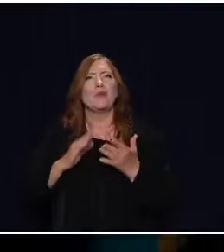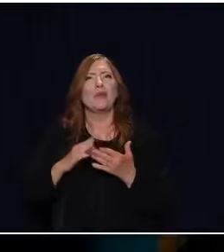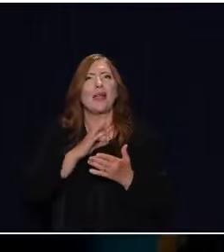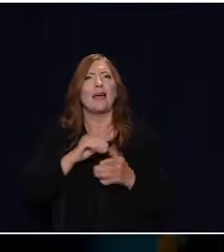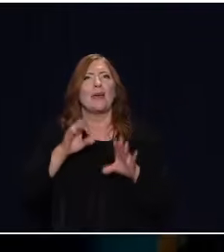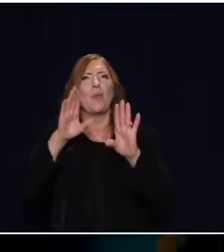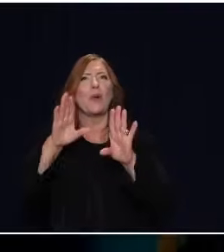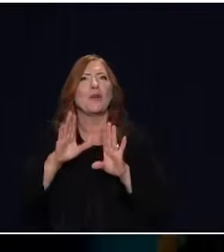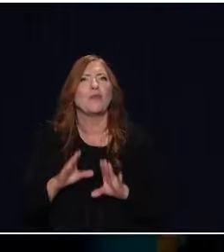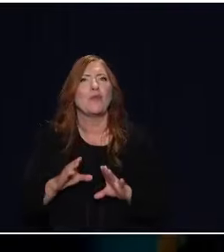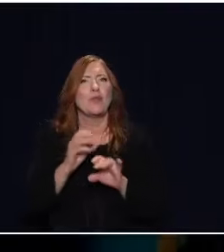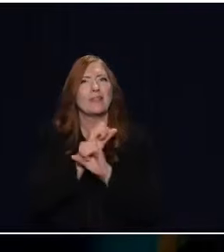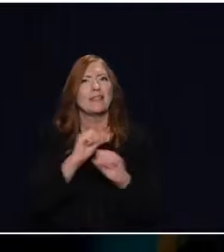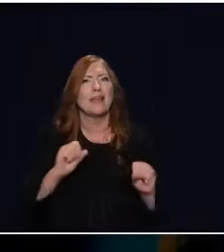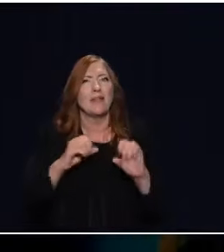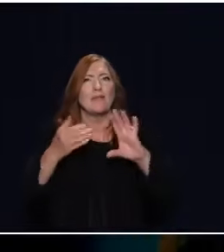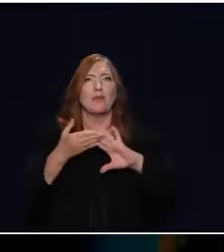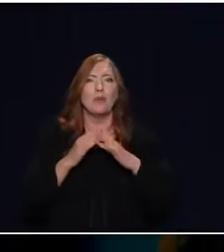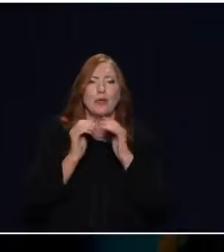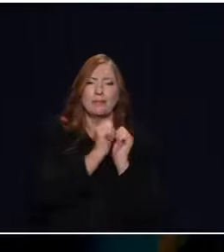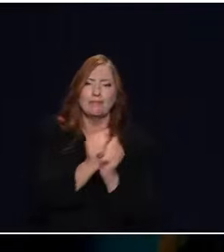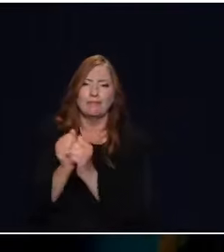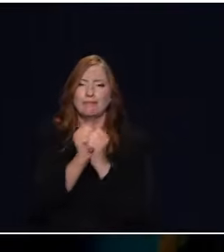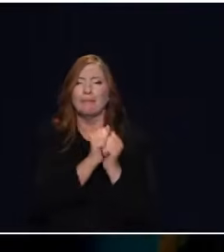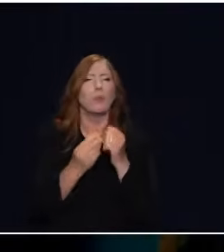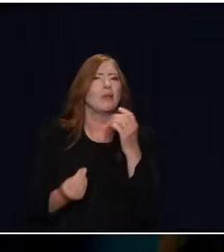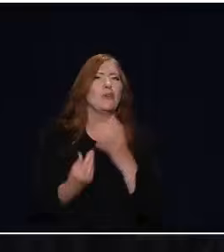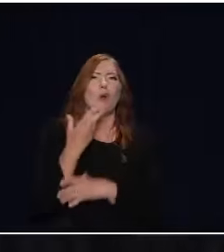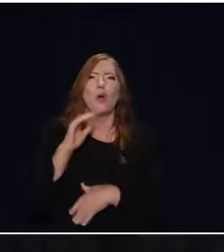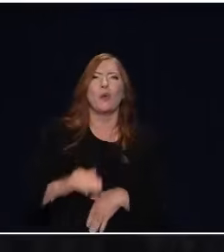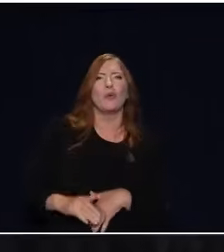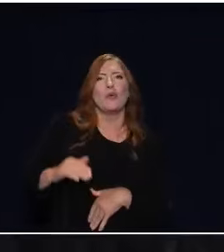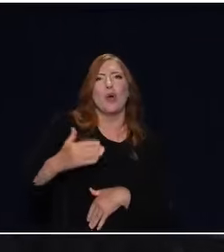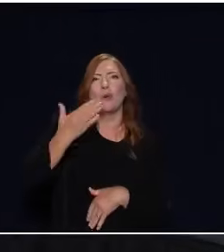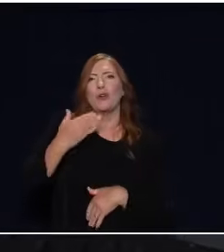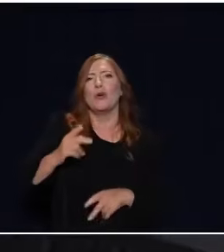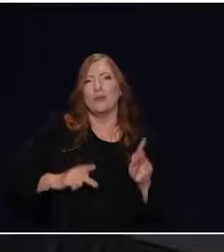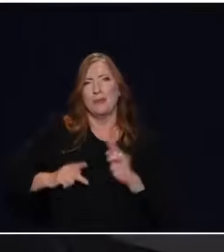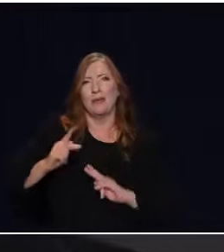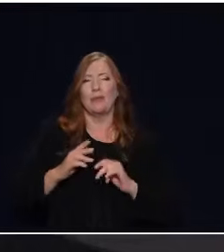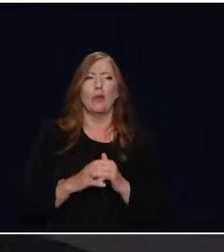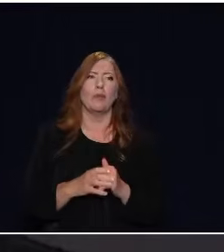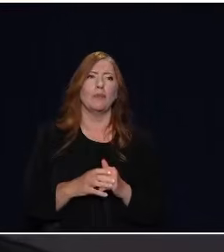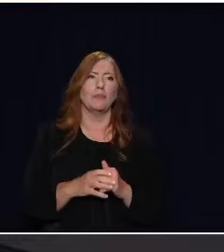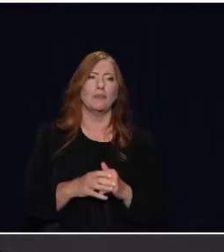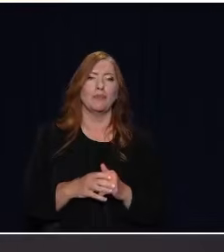BUT ALSO ACCEPT THEM AND BRING THEM INTO OUR COMMUNITY AND HAVE